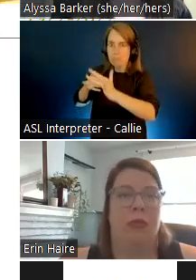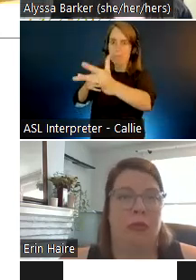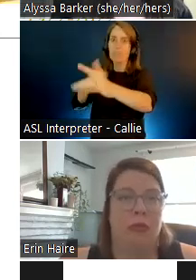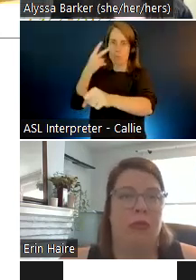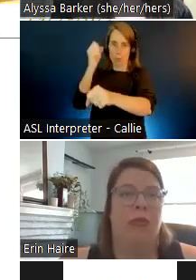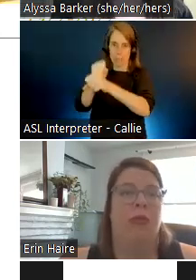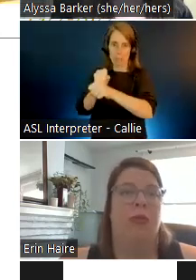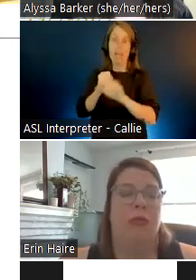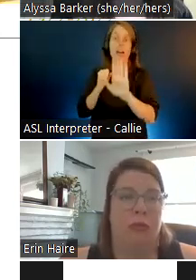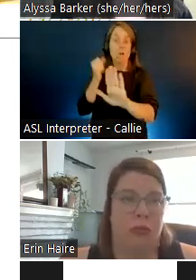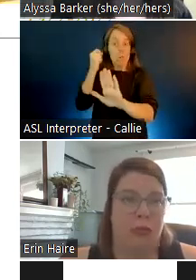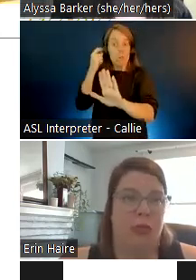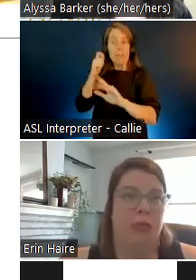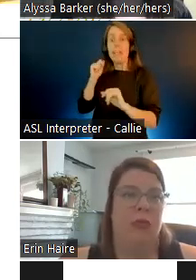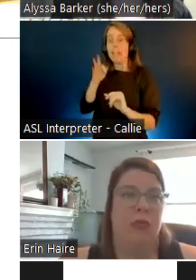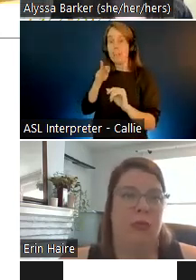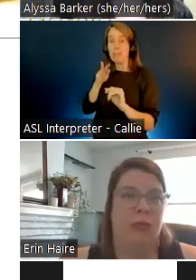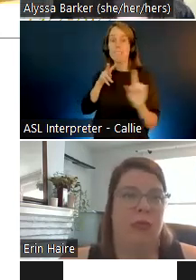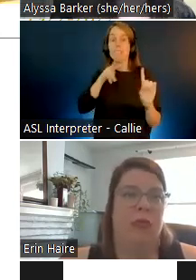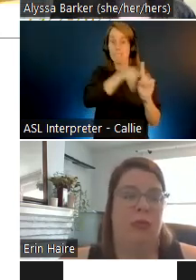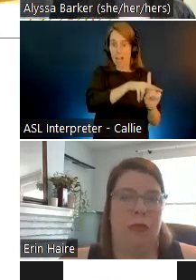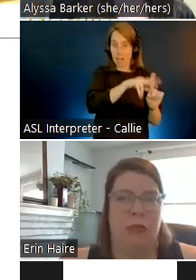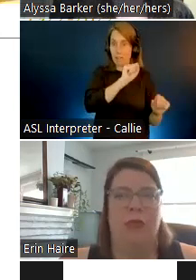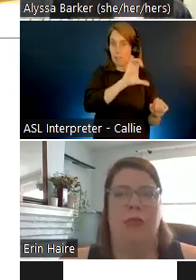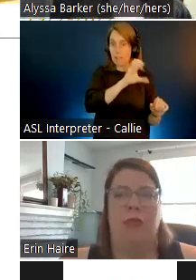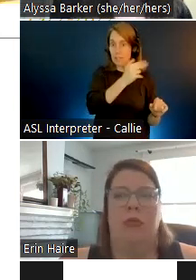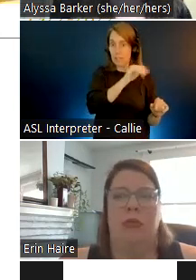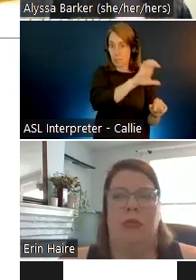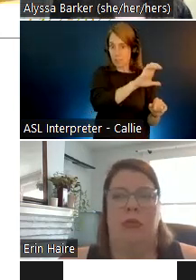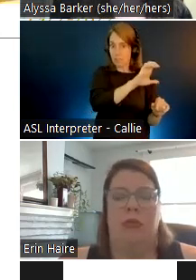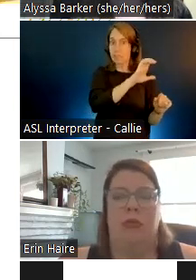investigation so if you choose to file with us and then decide to go to court later um the time that